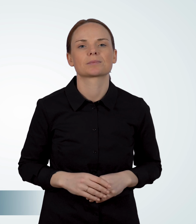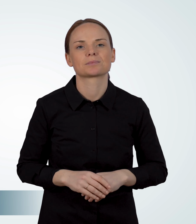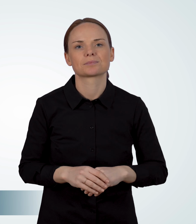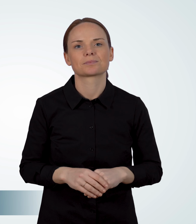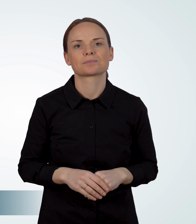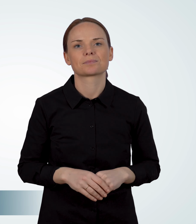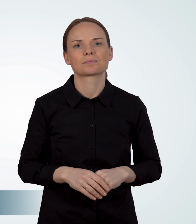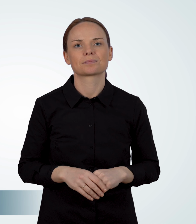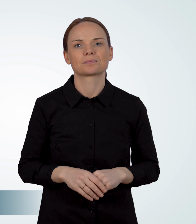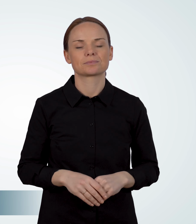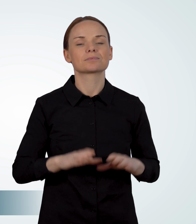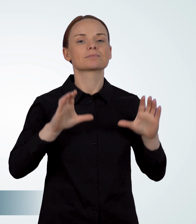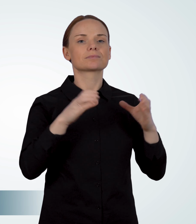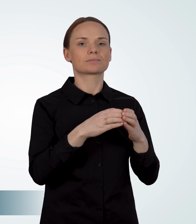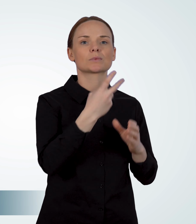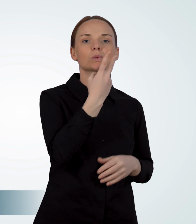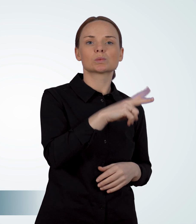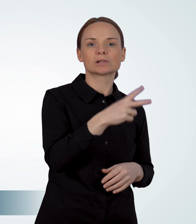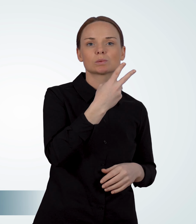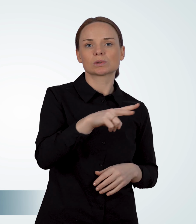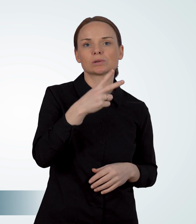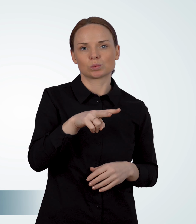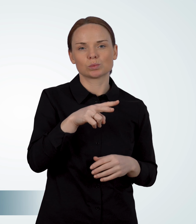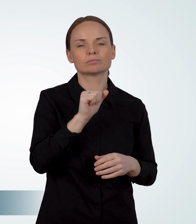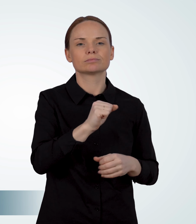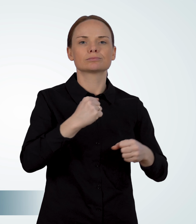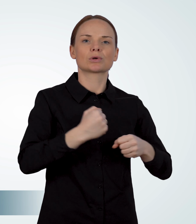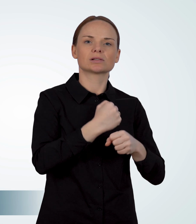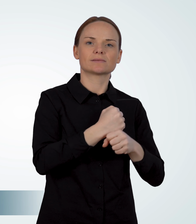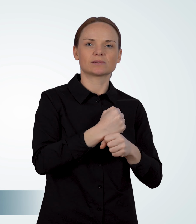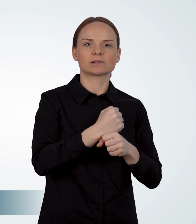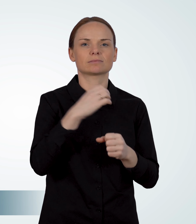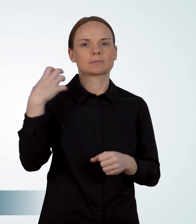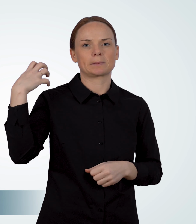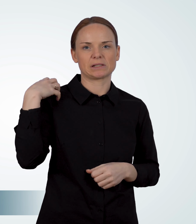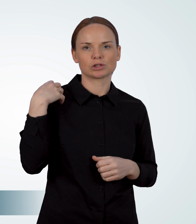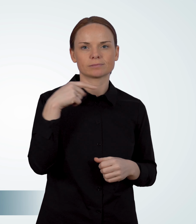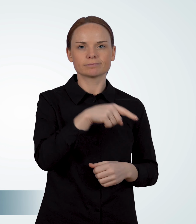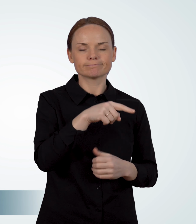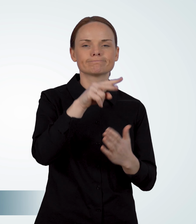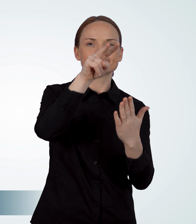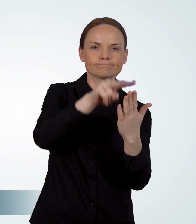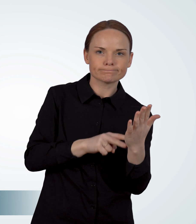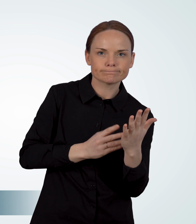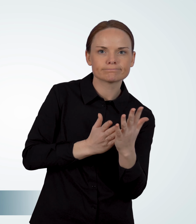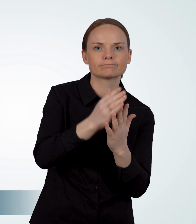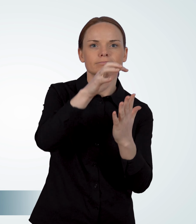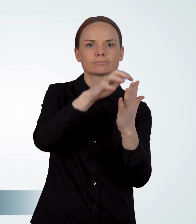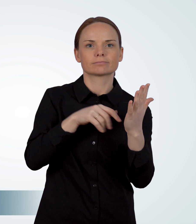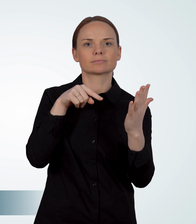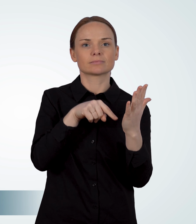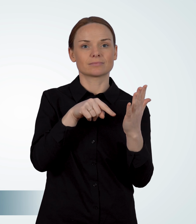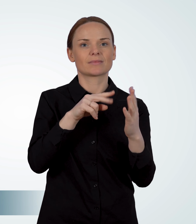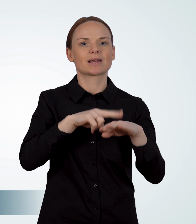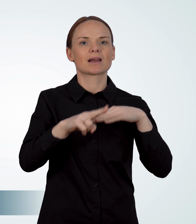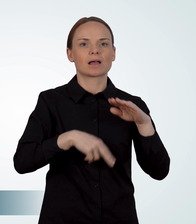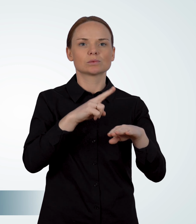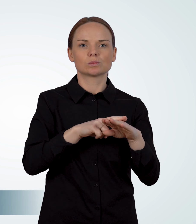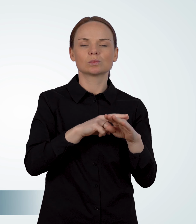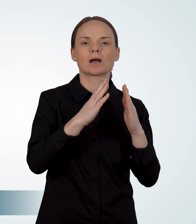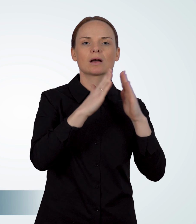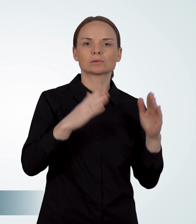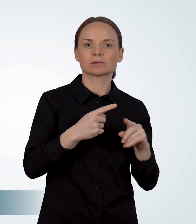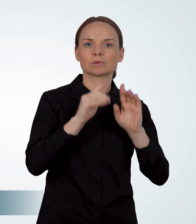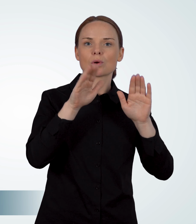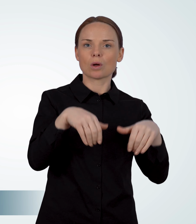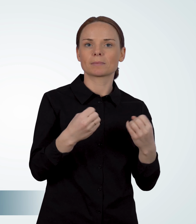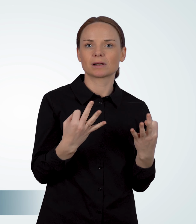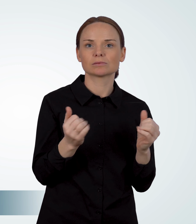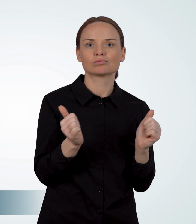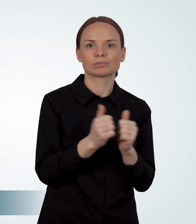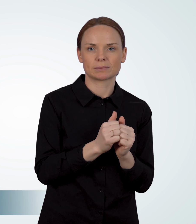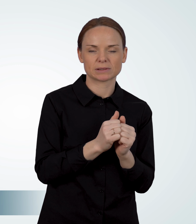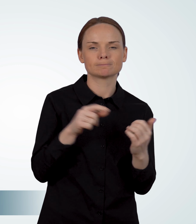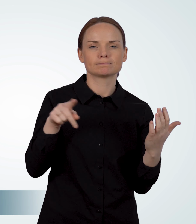The 2022 Productivity Commission’s review of the National Housing and Homelessness Agreement (the PC review)